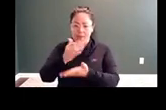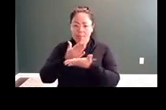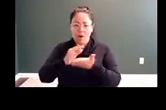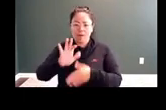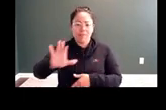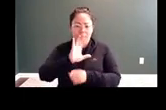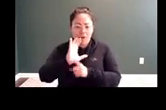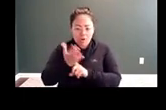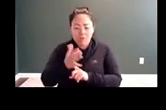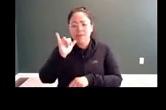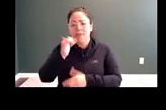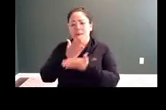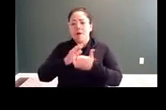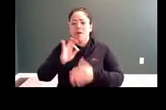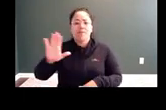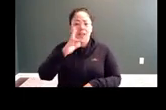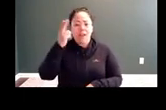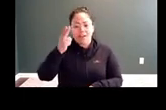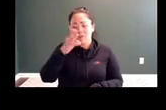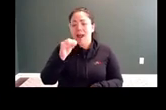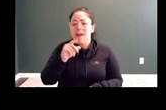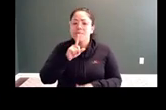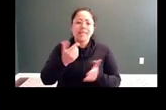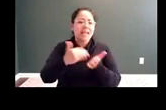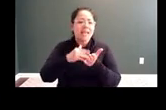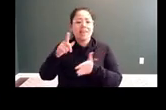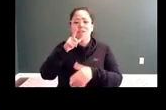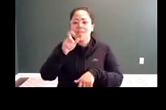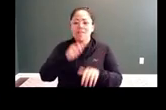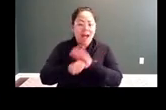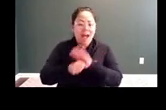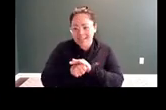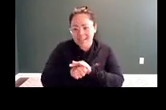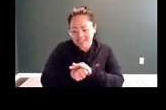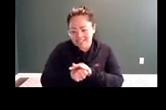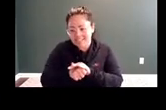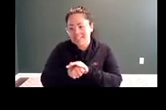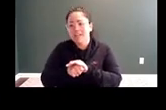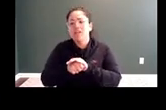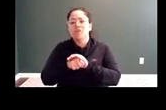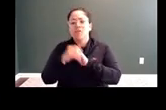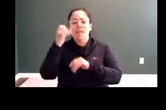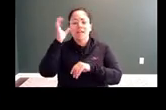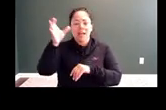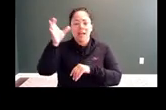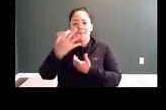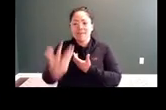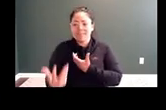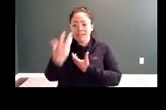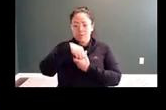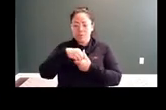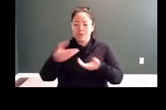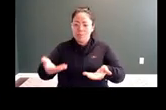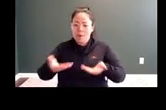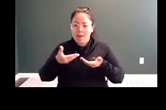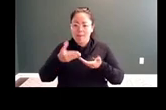that part of their history, and again, that they don't have to hide it, right? So it signals this inclusivity and this welcoming and this belonging that, you know,